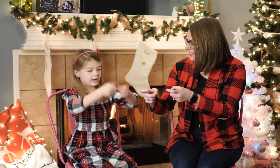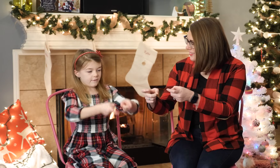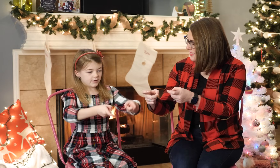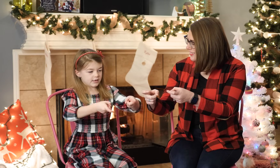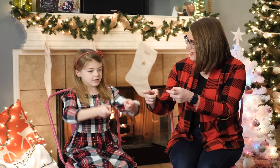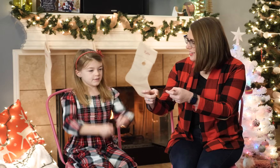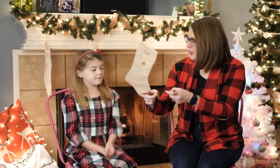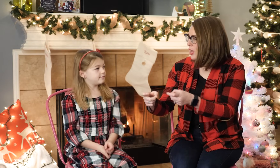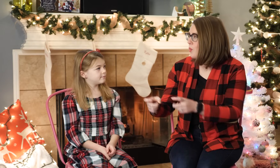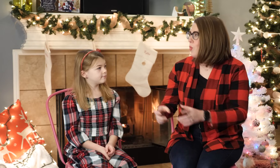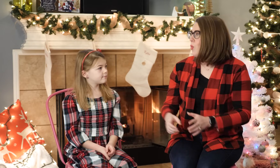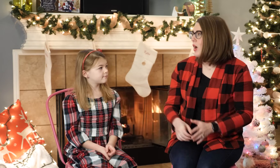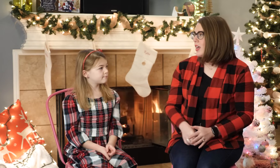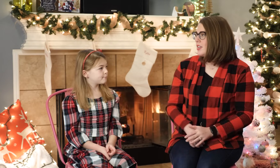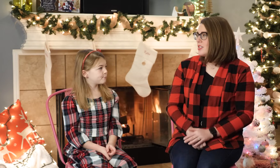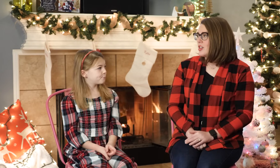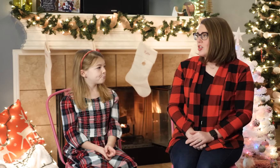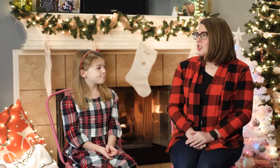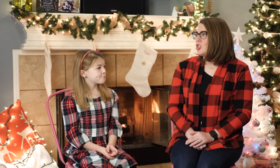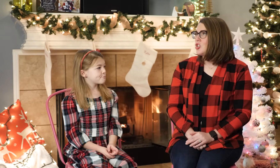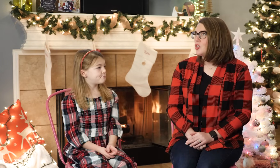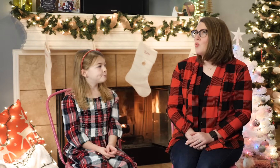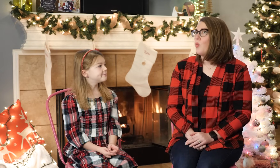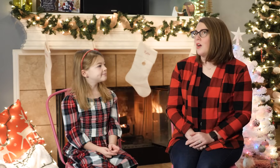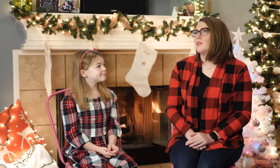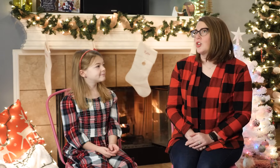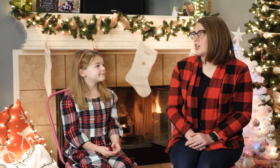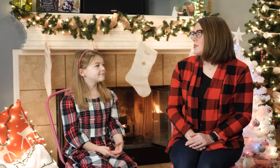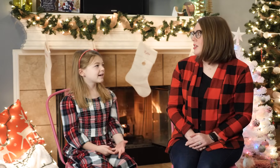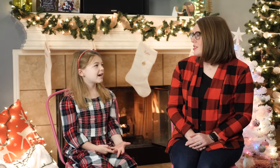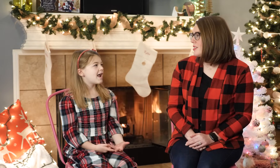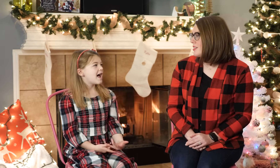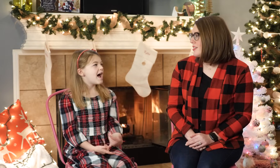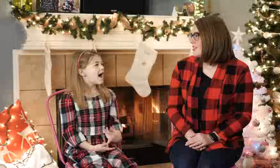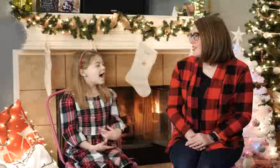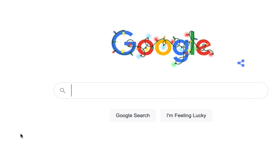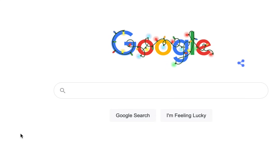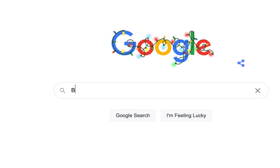GIFT Okay what do you want for Christmas? Um